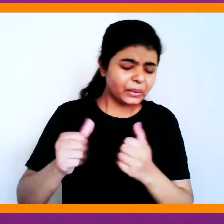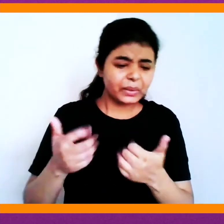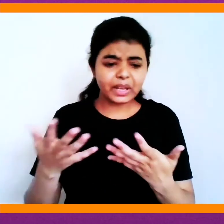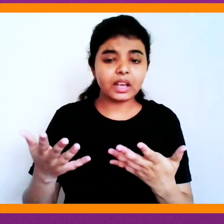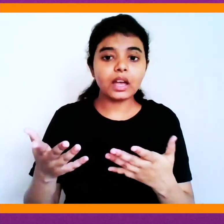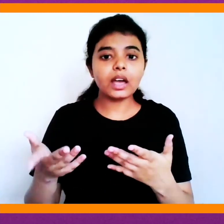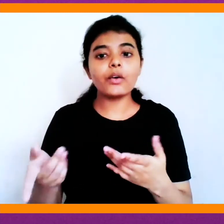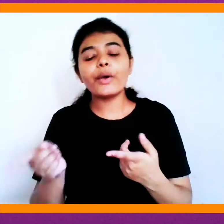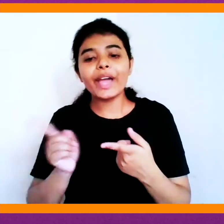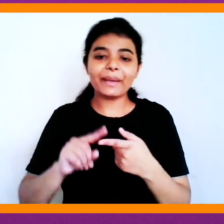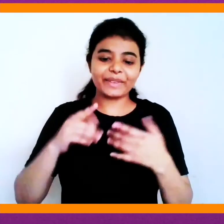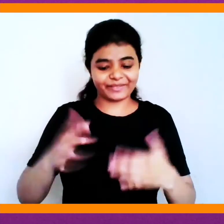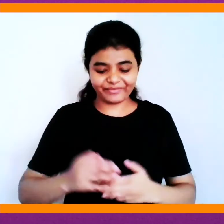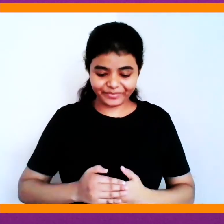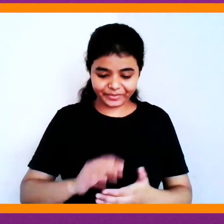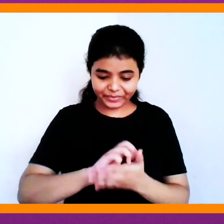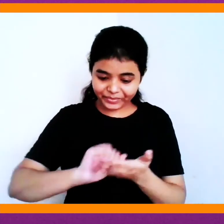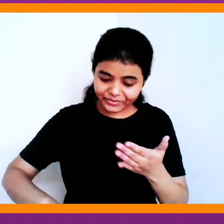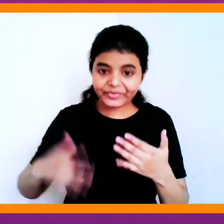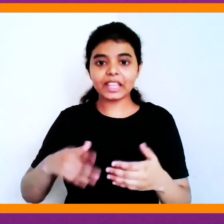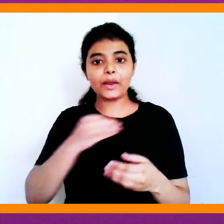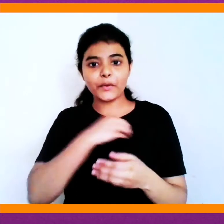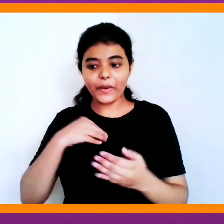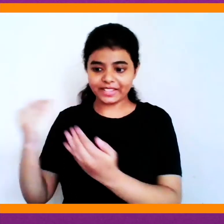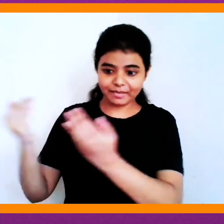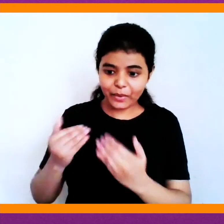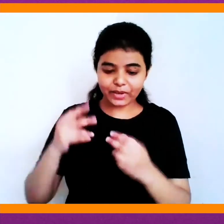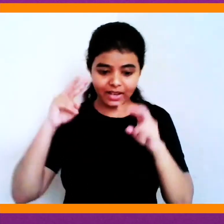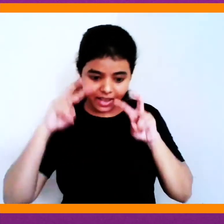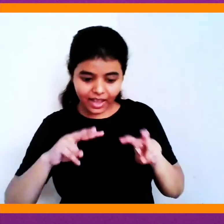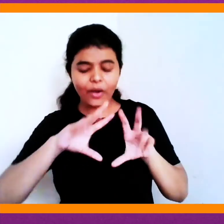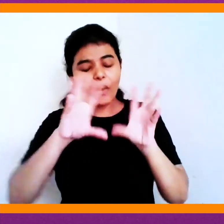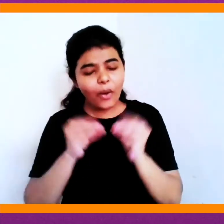impact for women sometimes they get scared that they may not be able to have a baby later and